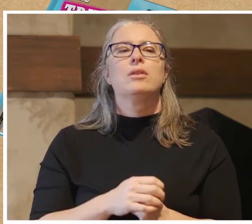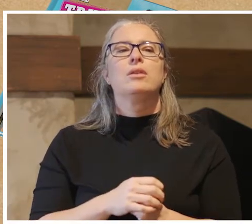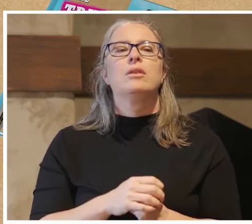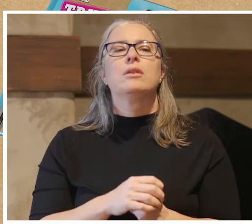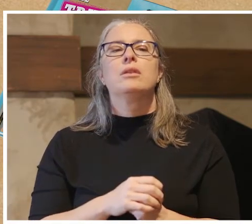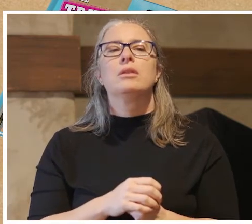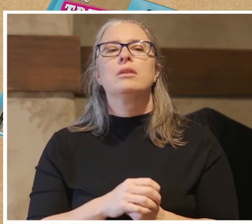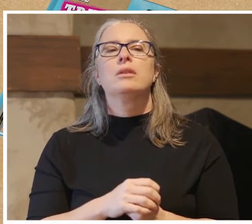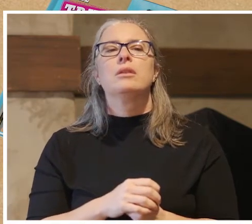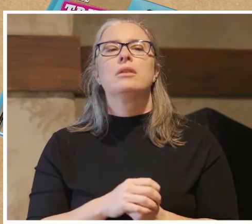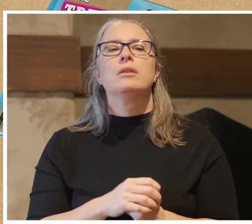Let's follow his lip.